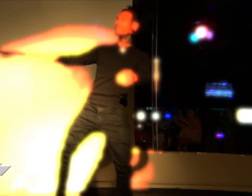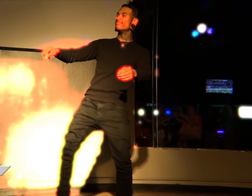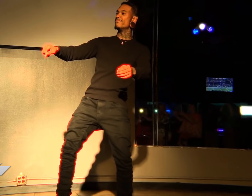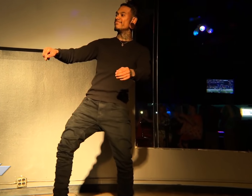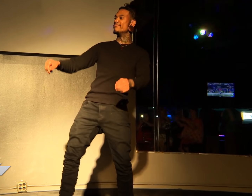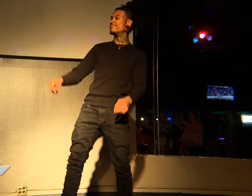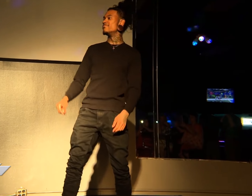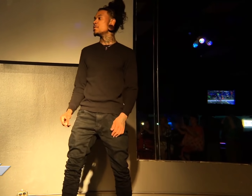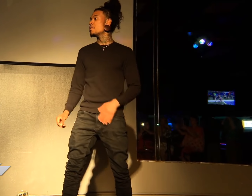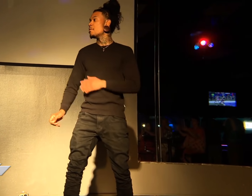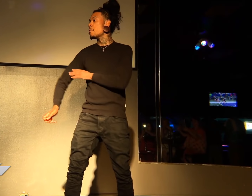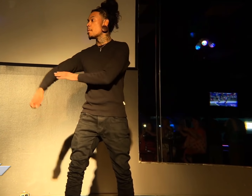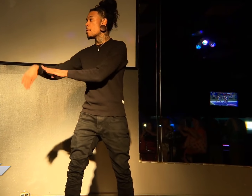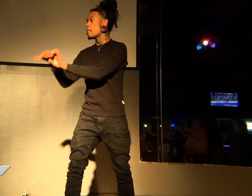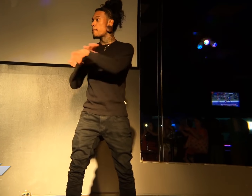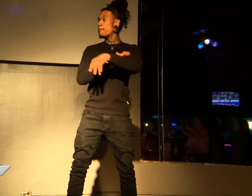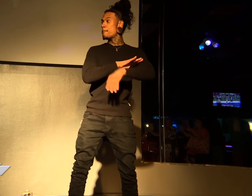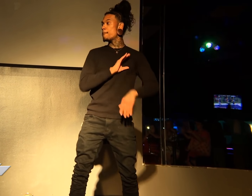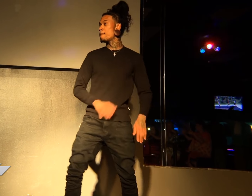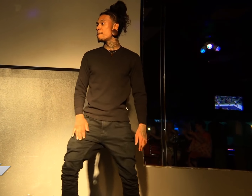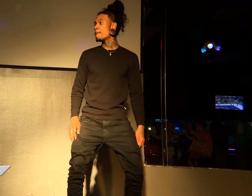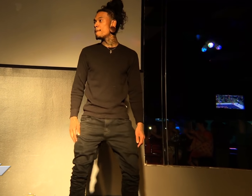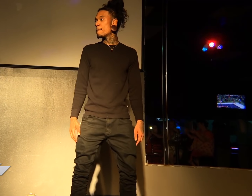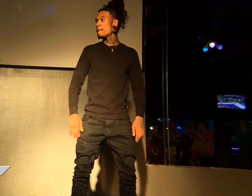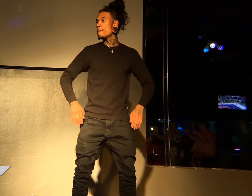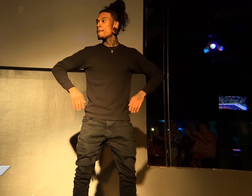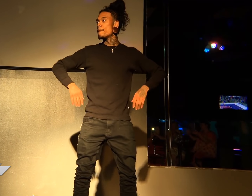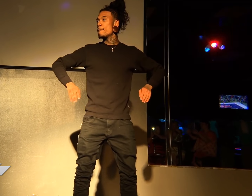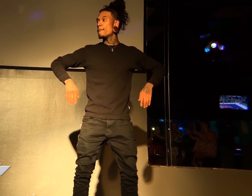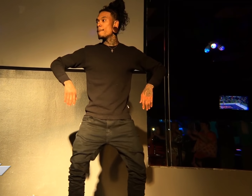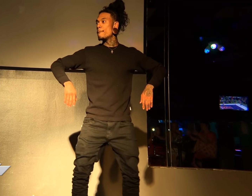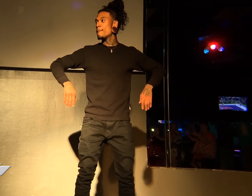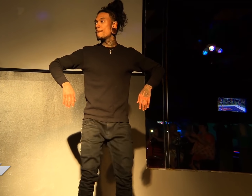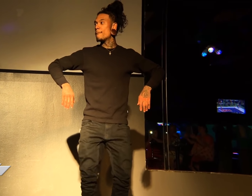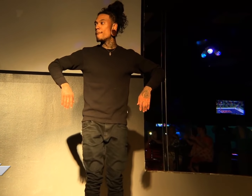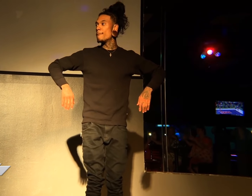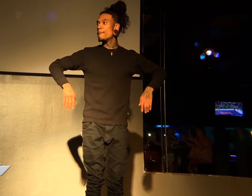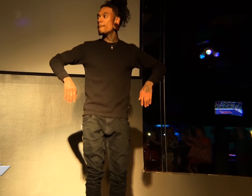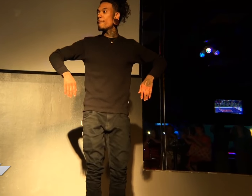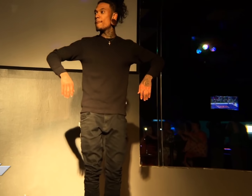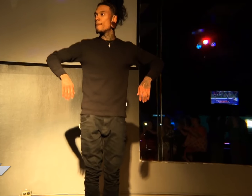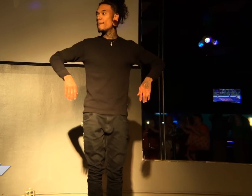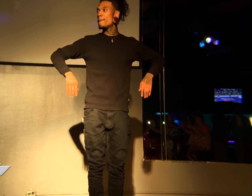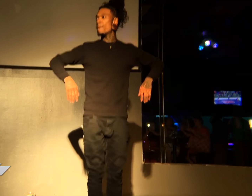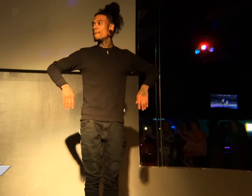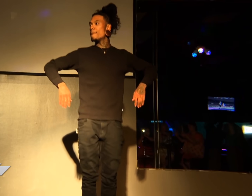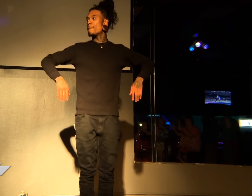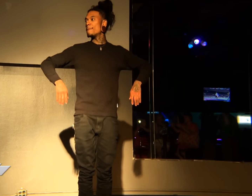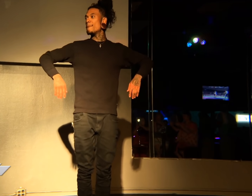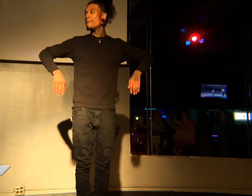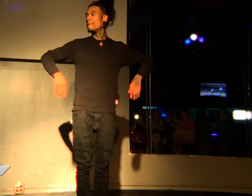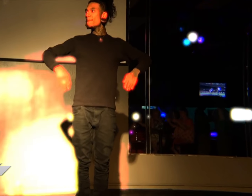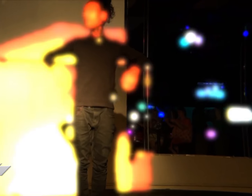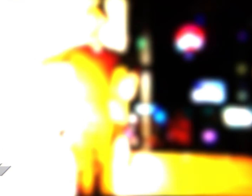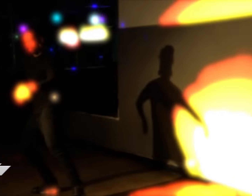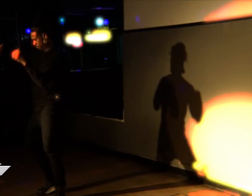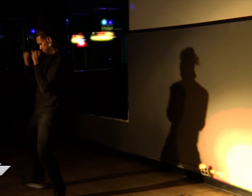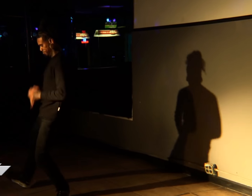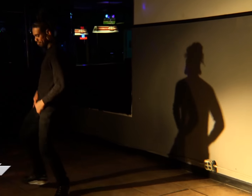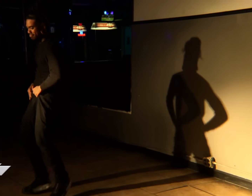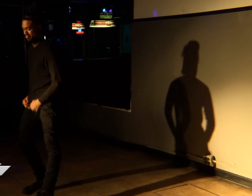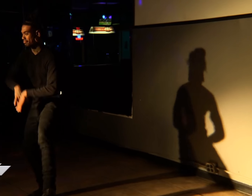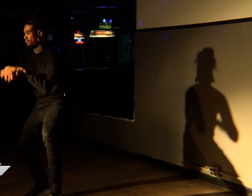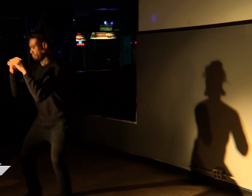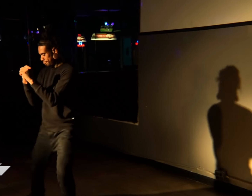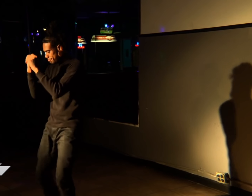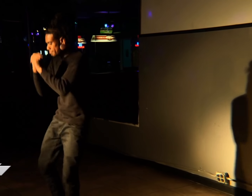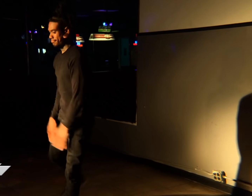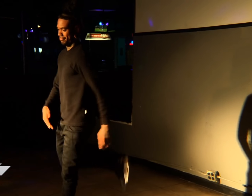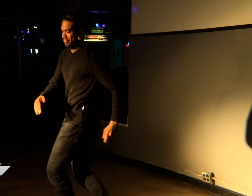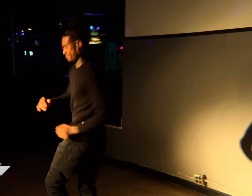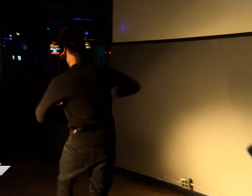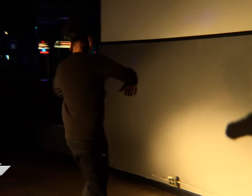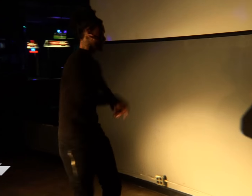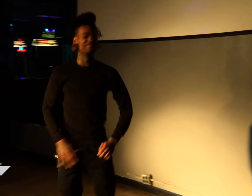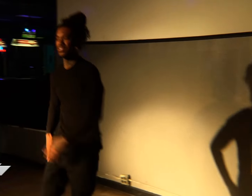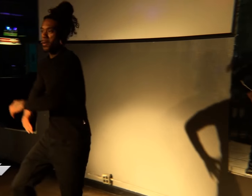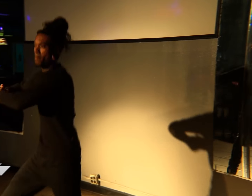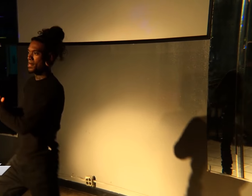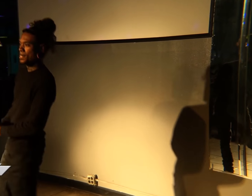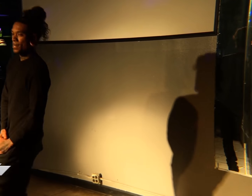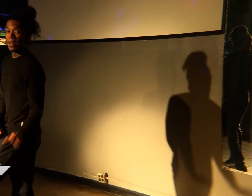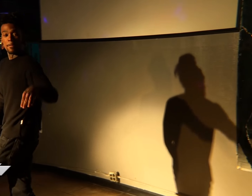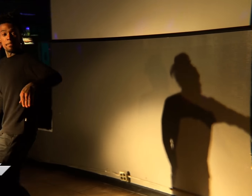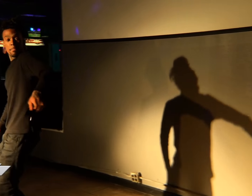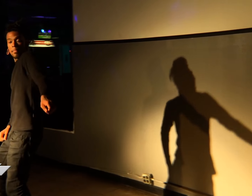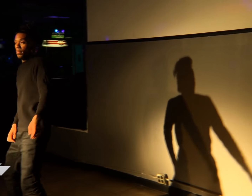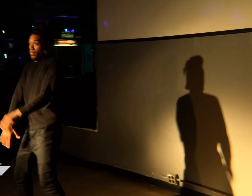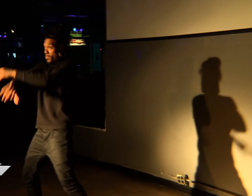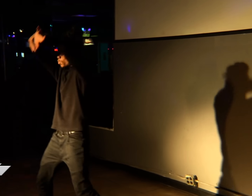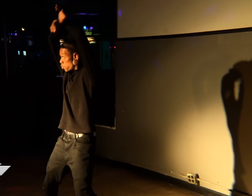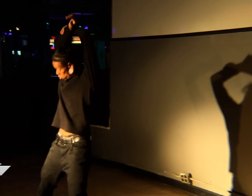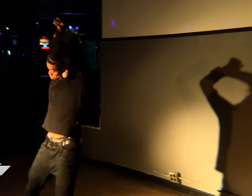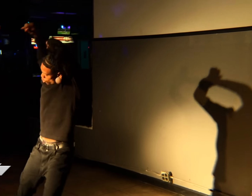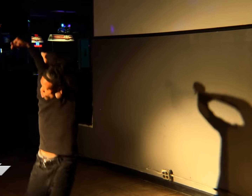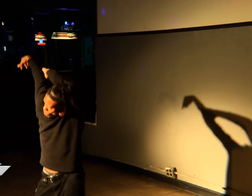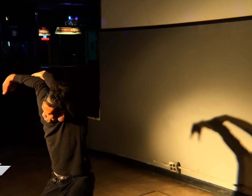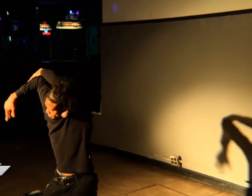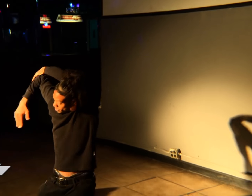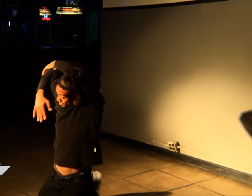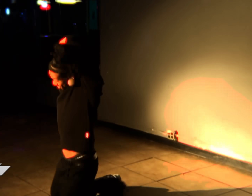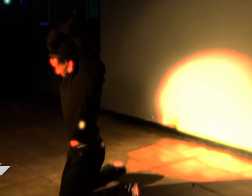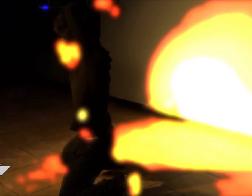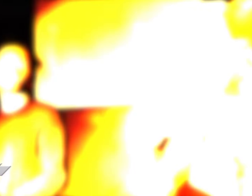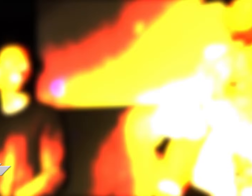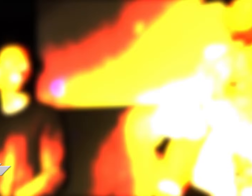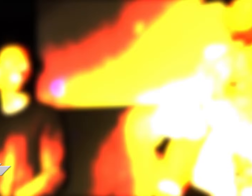(hip hop beat)